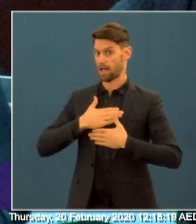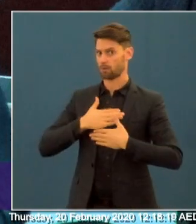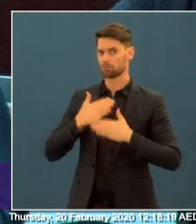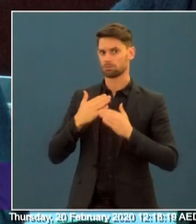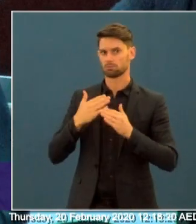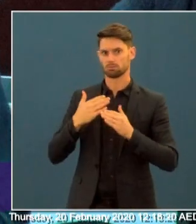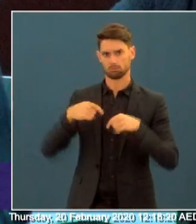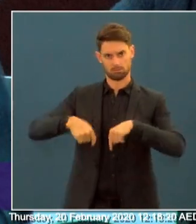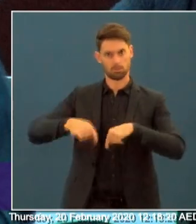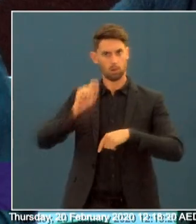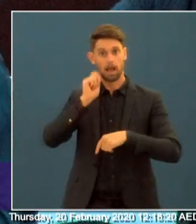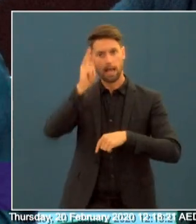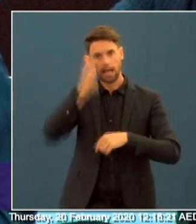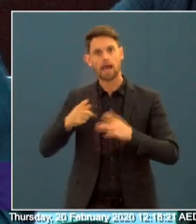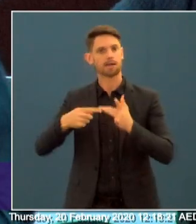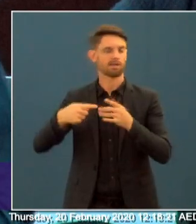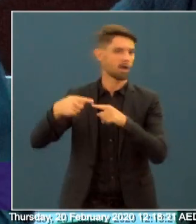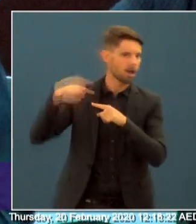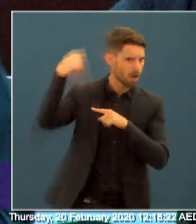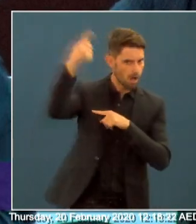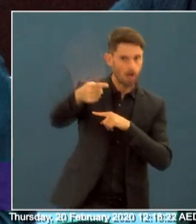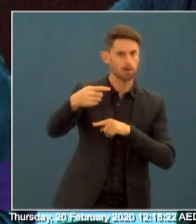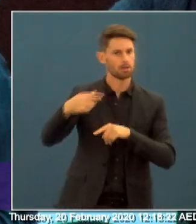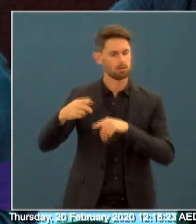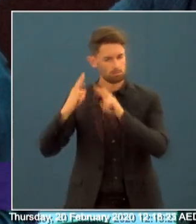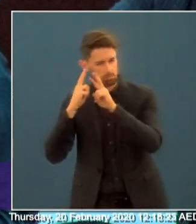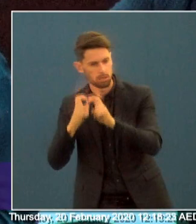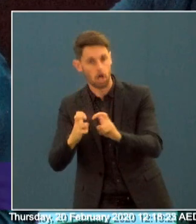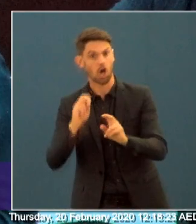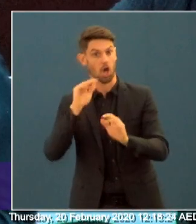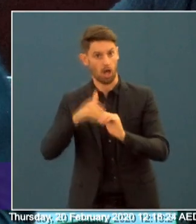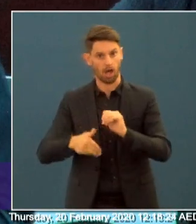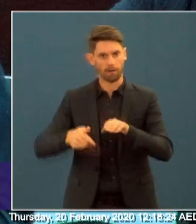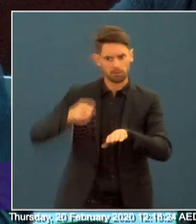when we hold a public hearing in relation to the justice system.